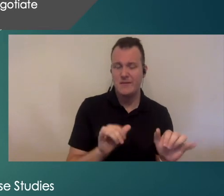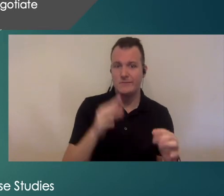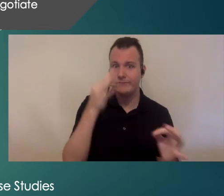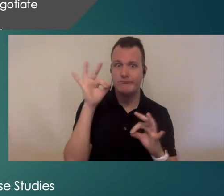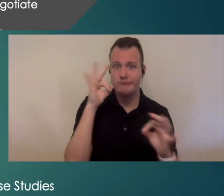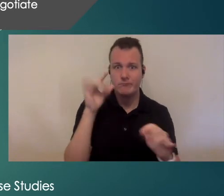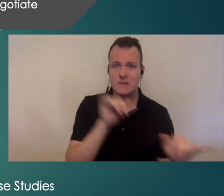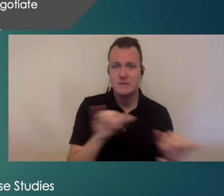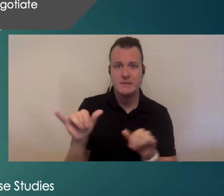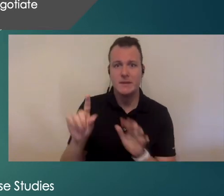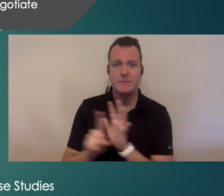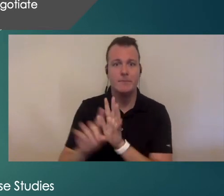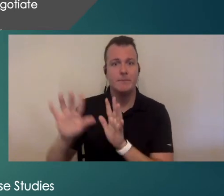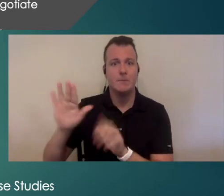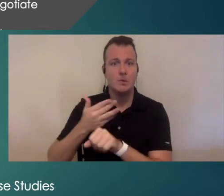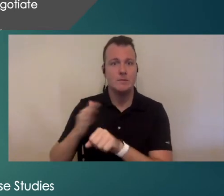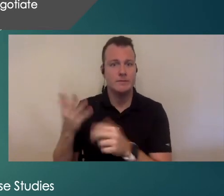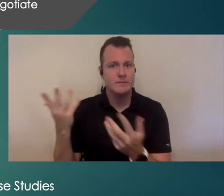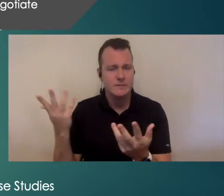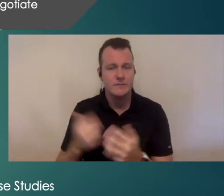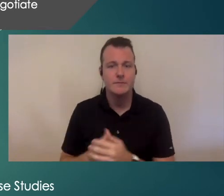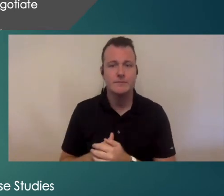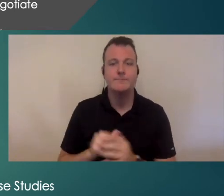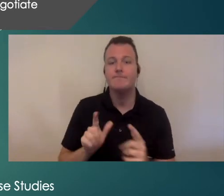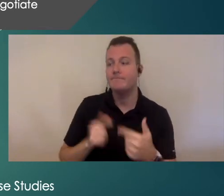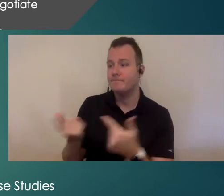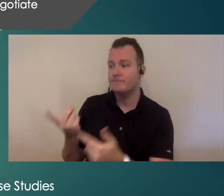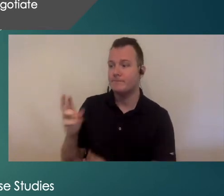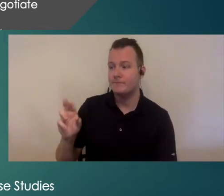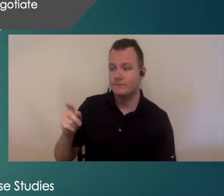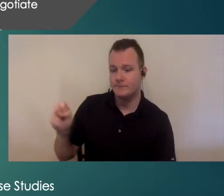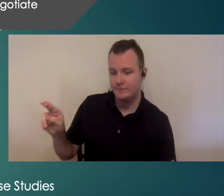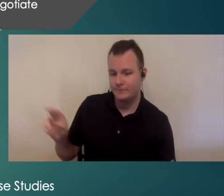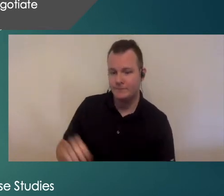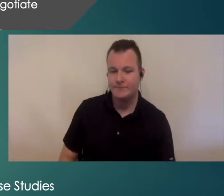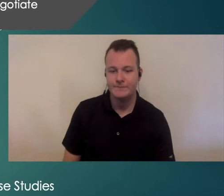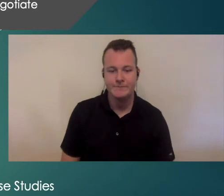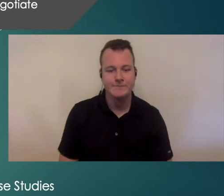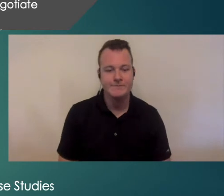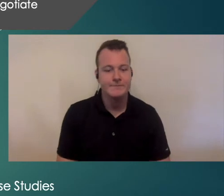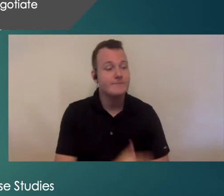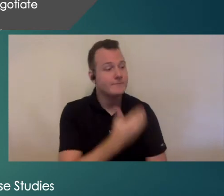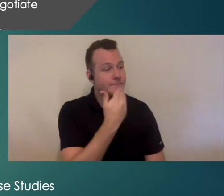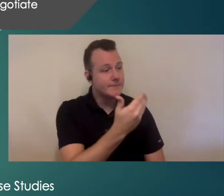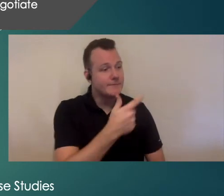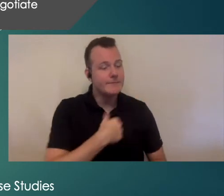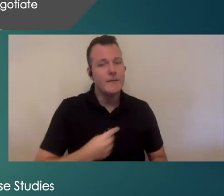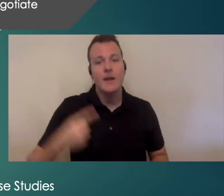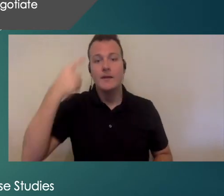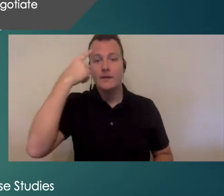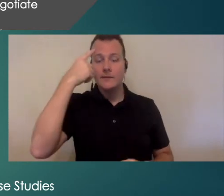ringtone. And I will turn it over to Dr. Spoor. Thank you, so I think one of the